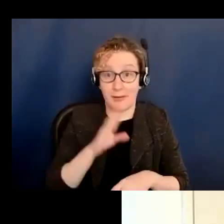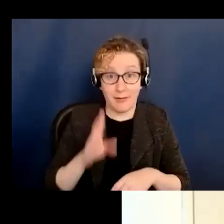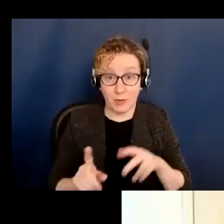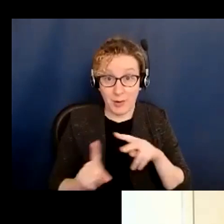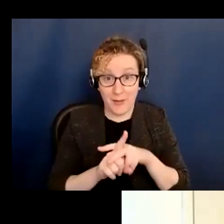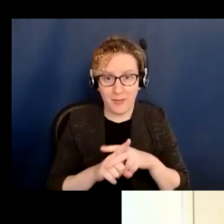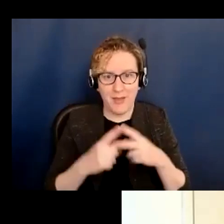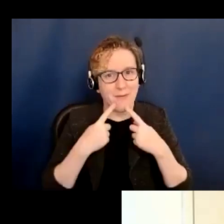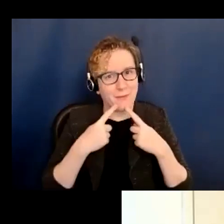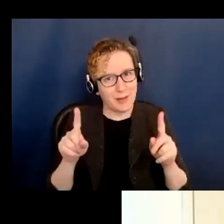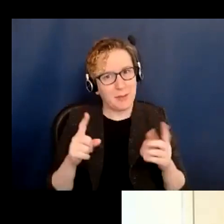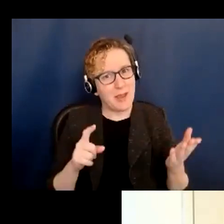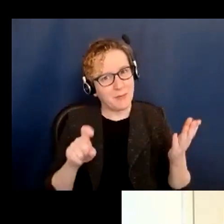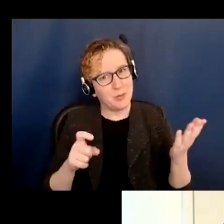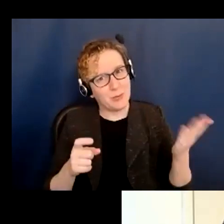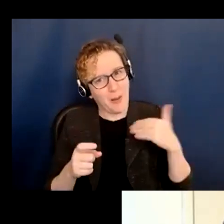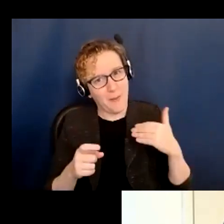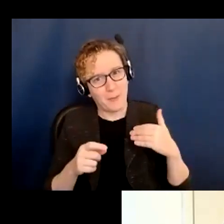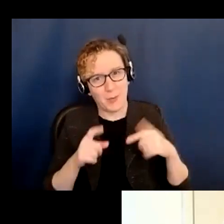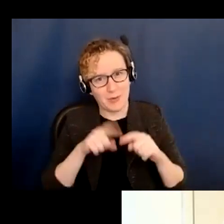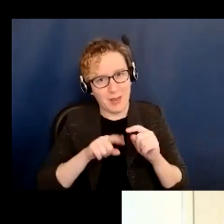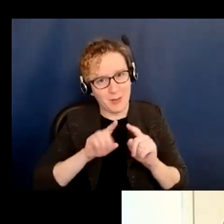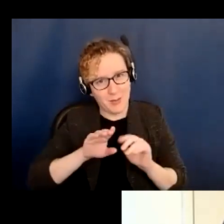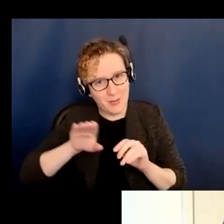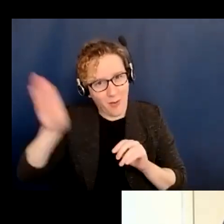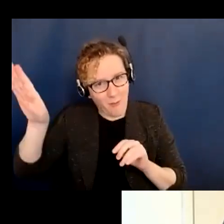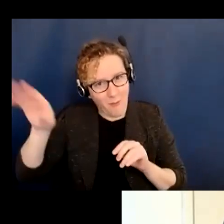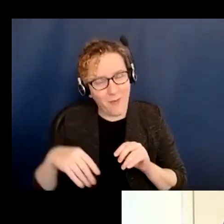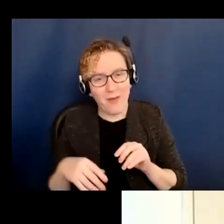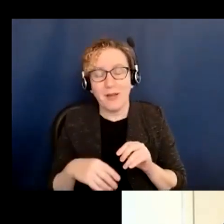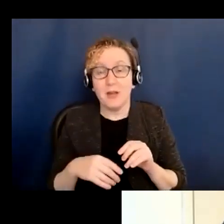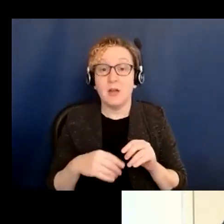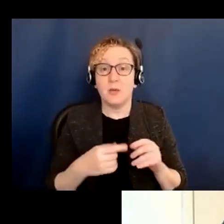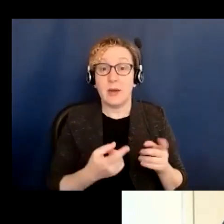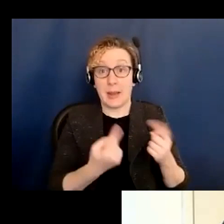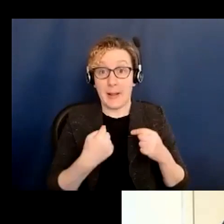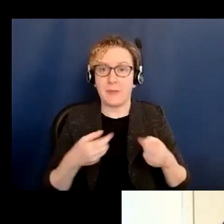Finally, I said you have to come, or you cannot go. When he came in, he was in a wheelchair.